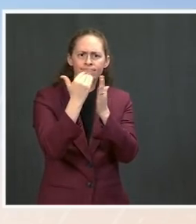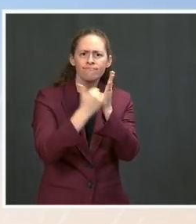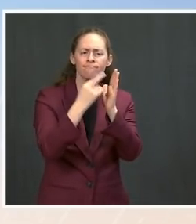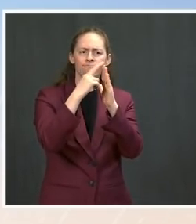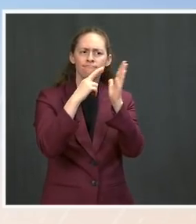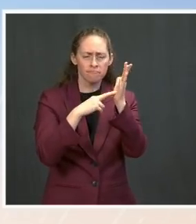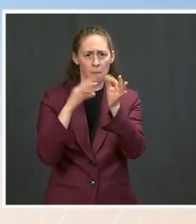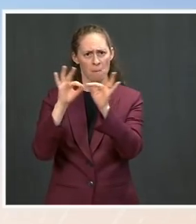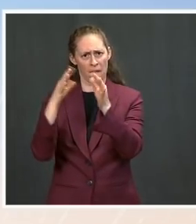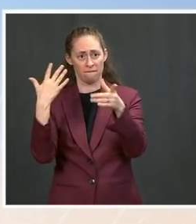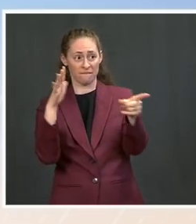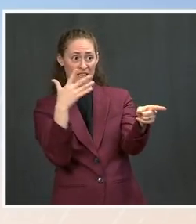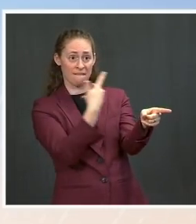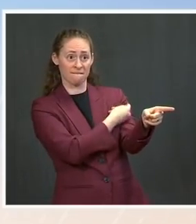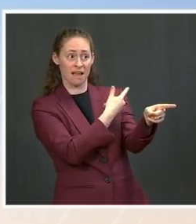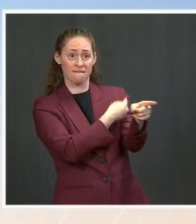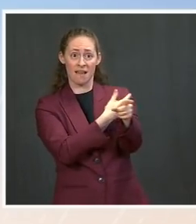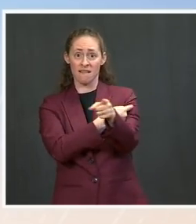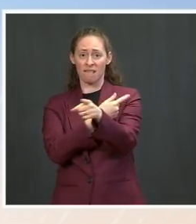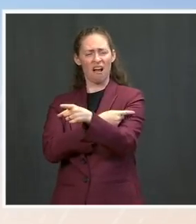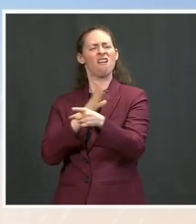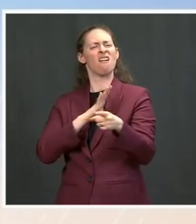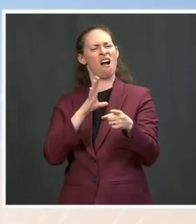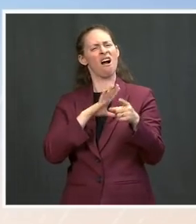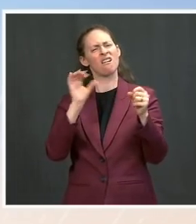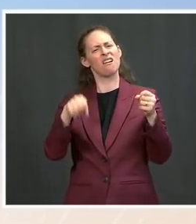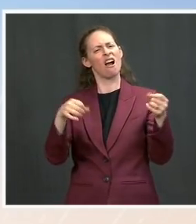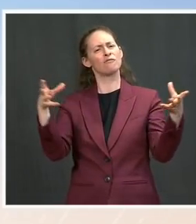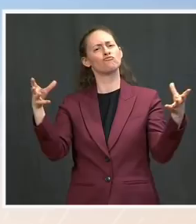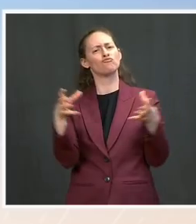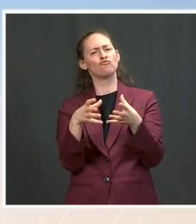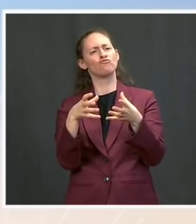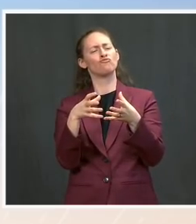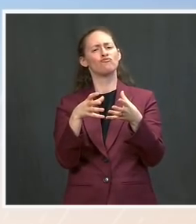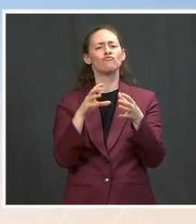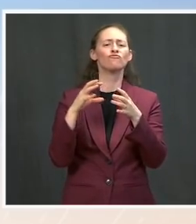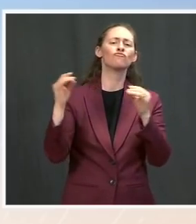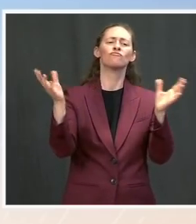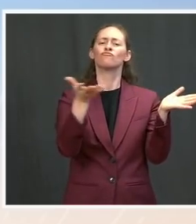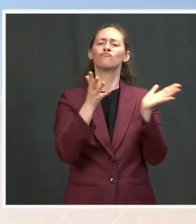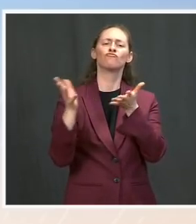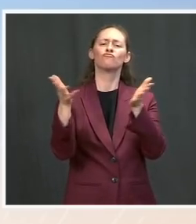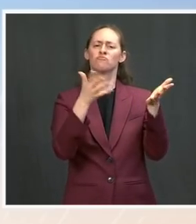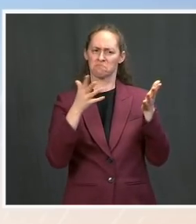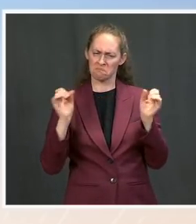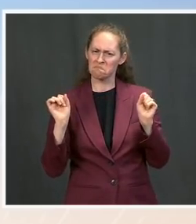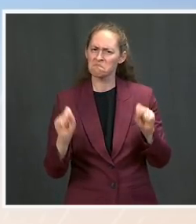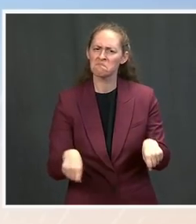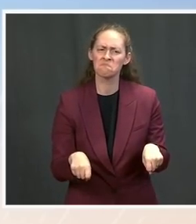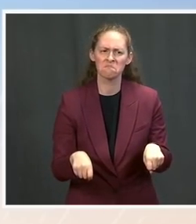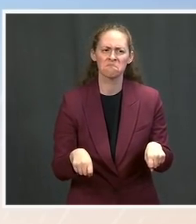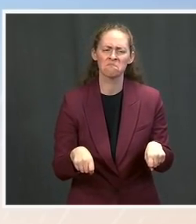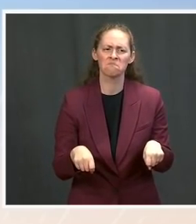that will enable people to do more things that they're used to. So, the guidance last week, of course, said that if you're vaccinated,